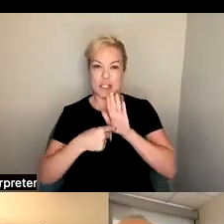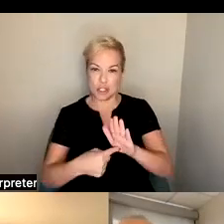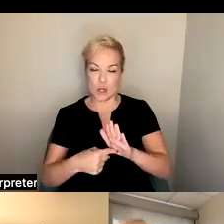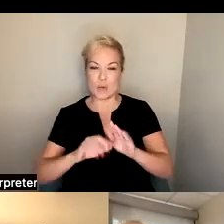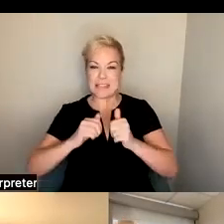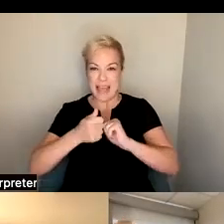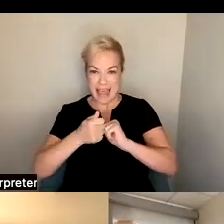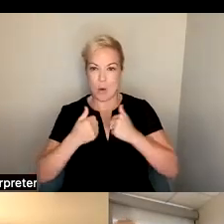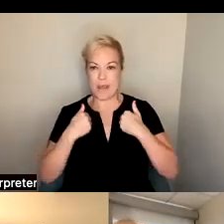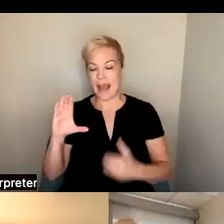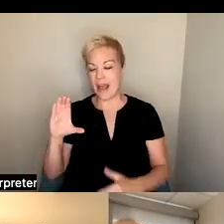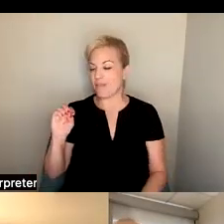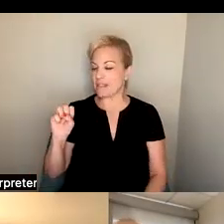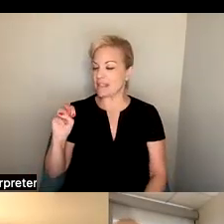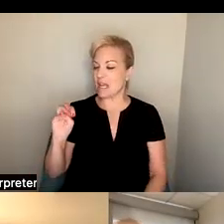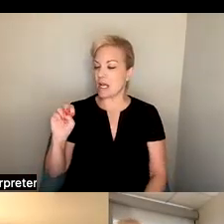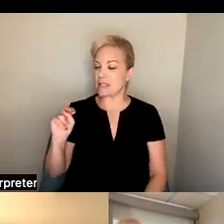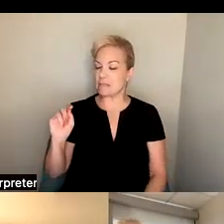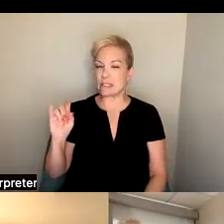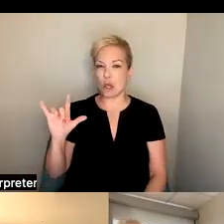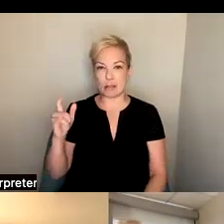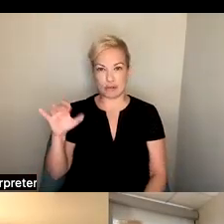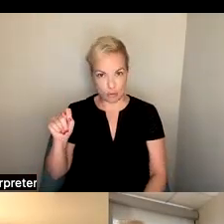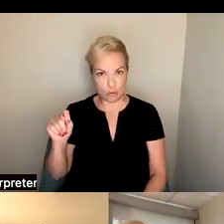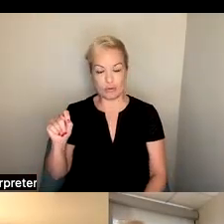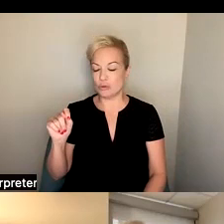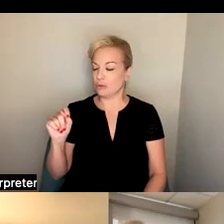narrative and he's titled it "Skywoman and the Earth Grasper" and this is a